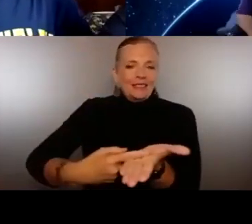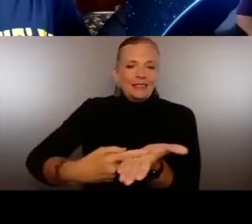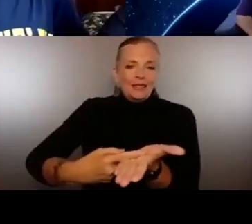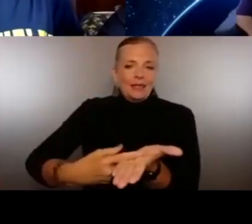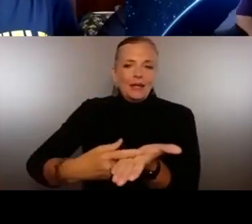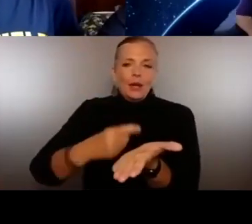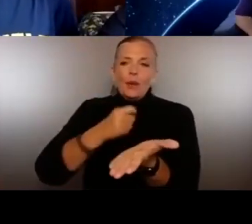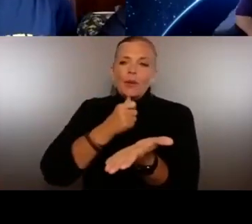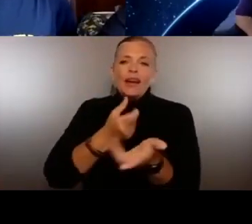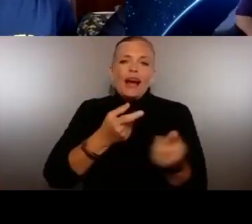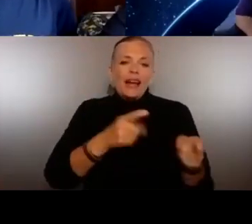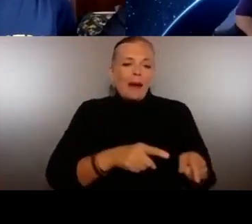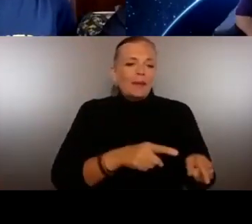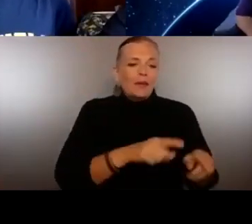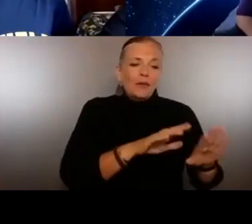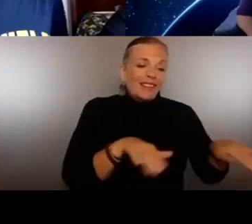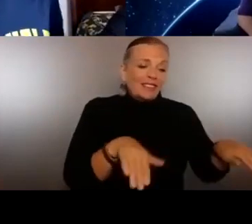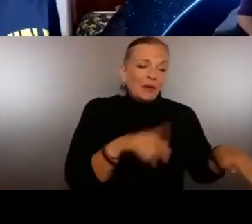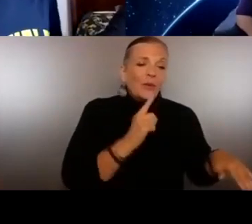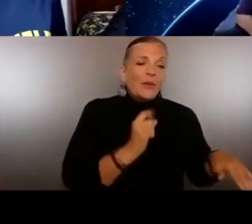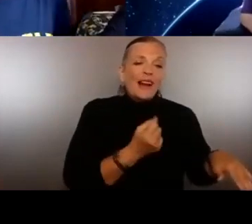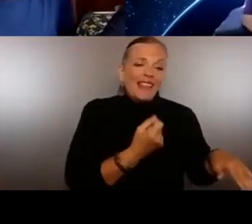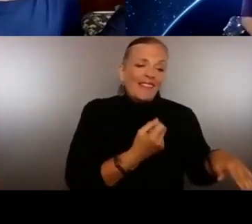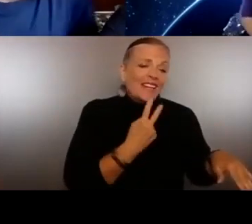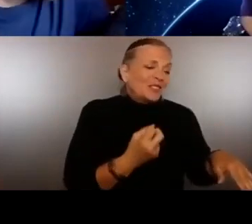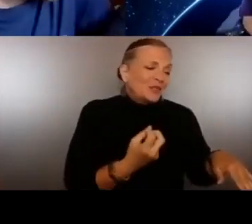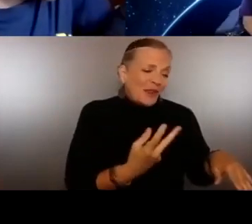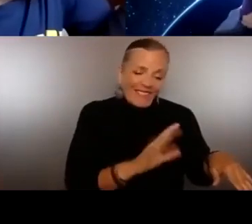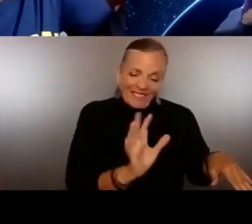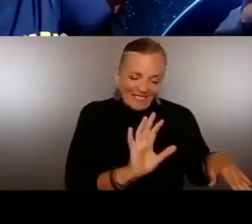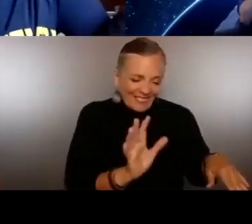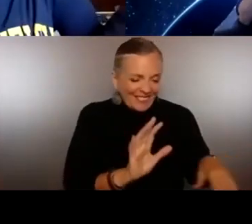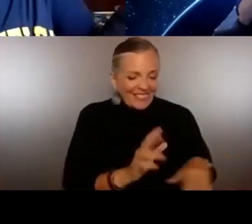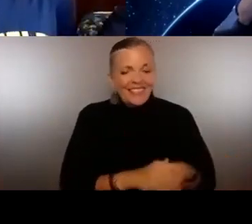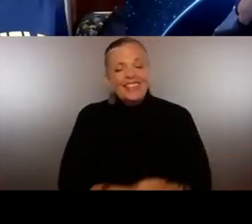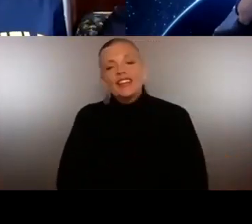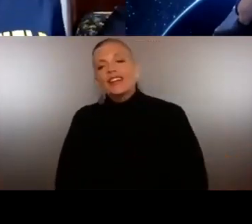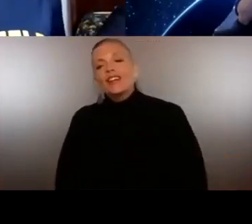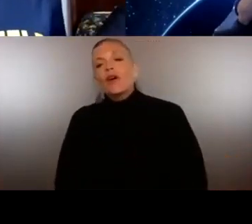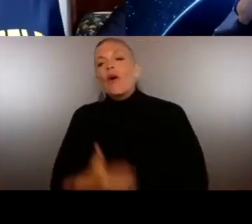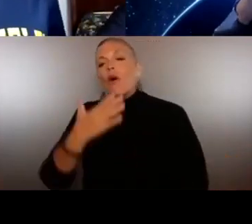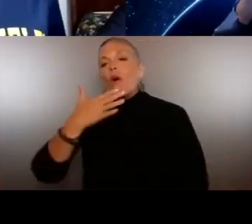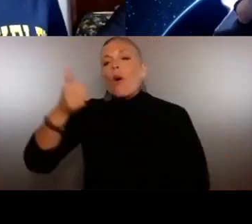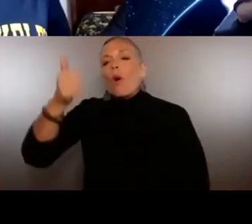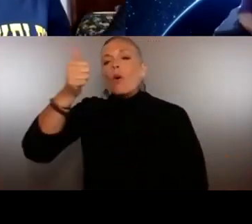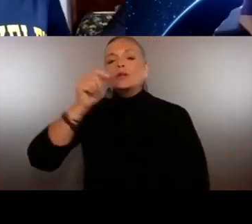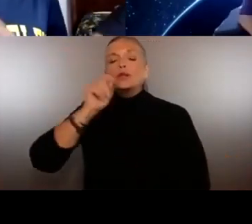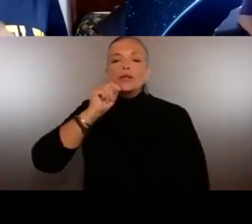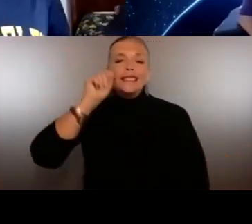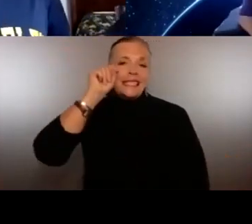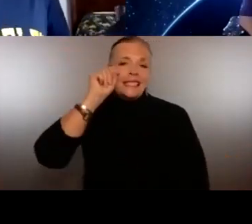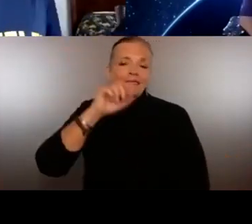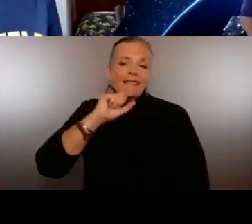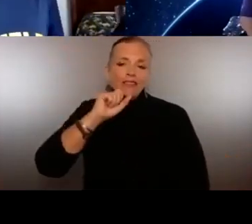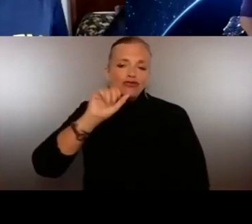who were 11 and 12 years old. You had older teenagers who were going to camp there.